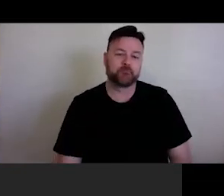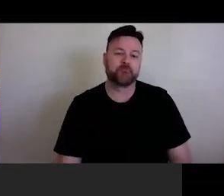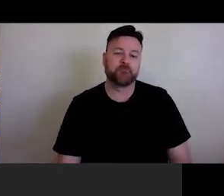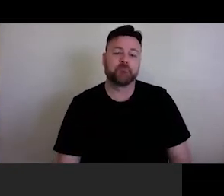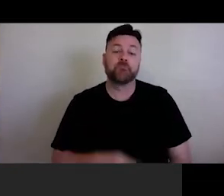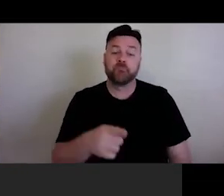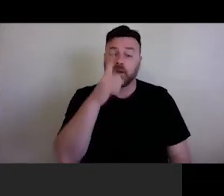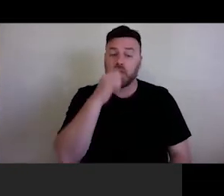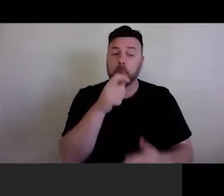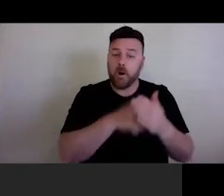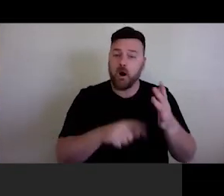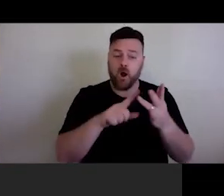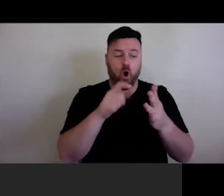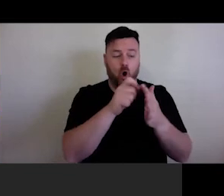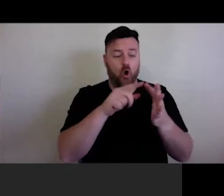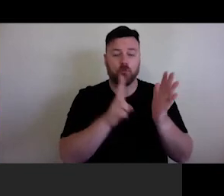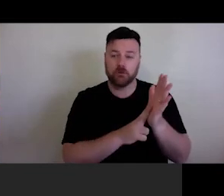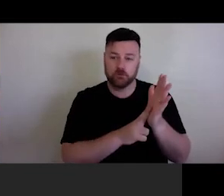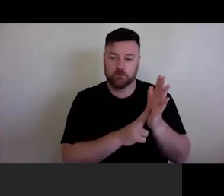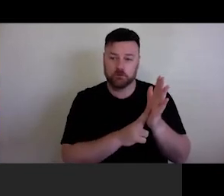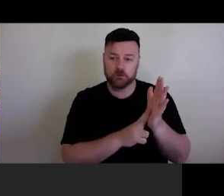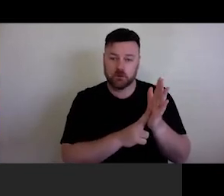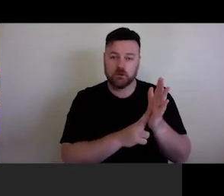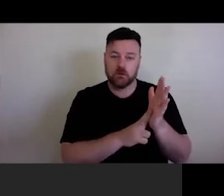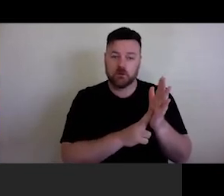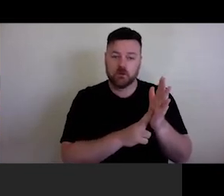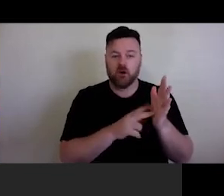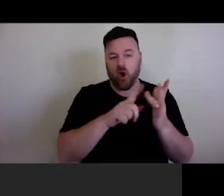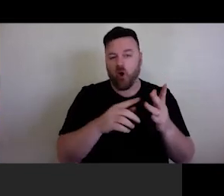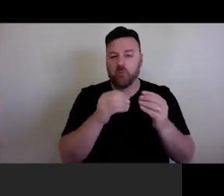broadcast software. This is used by people all over the world, a free